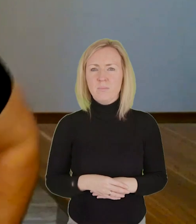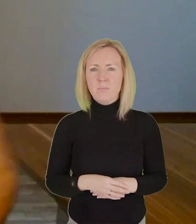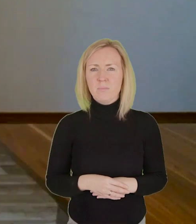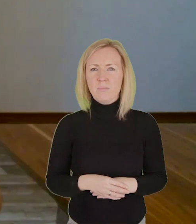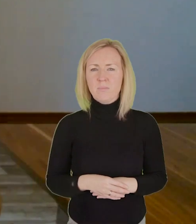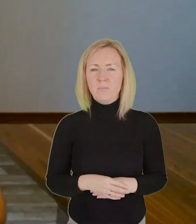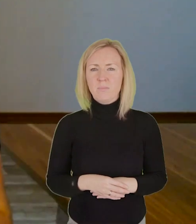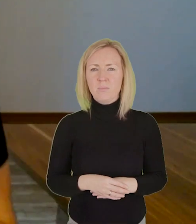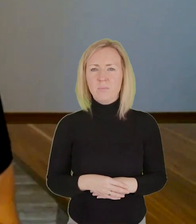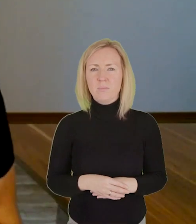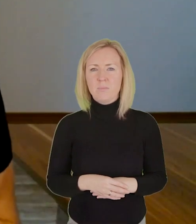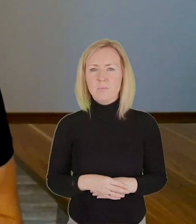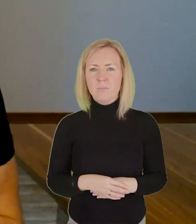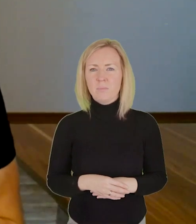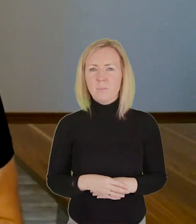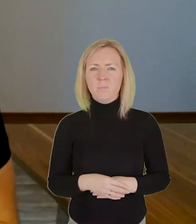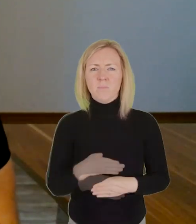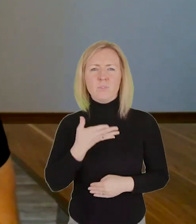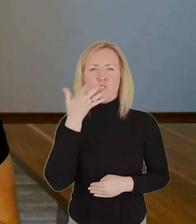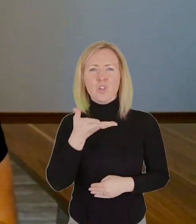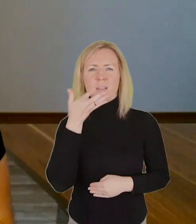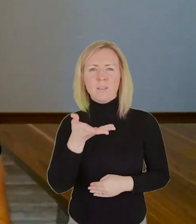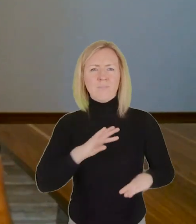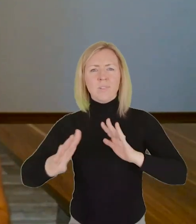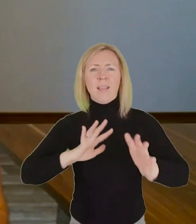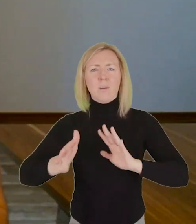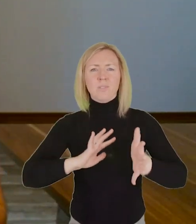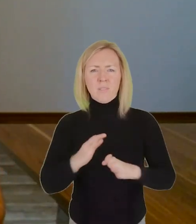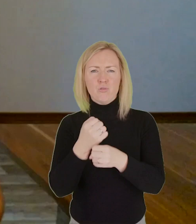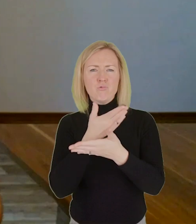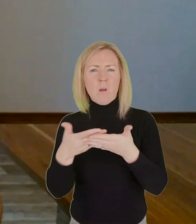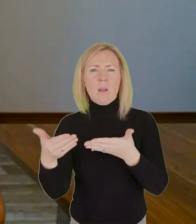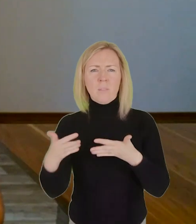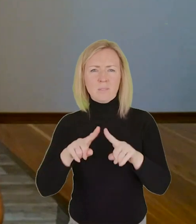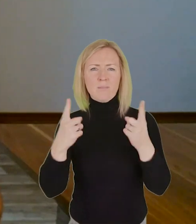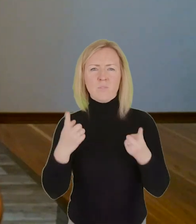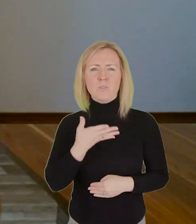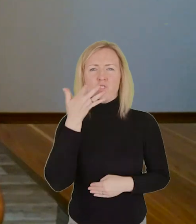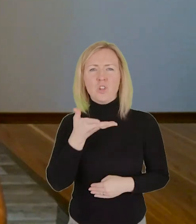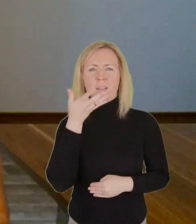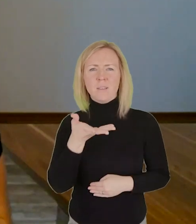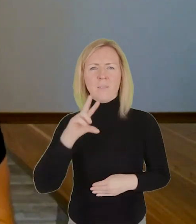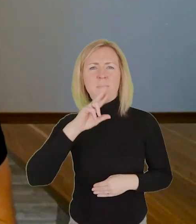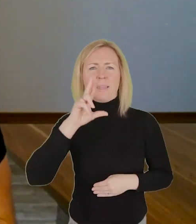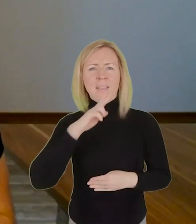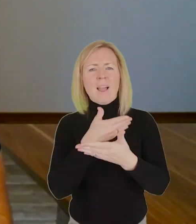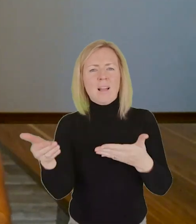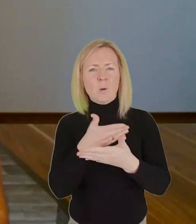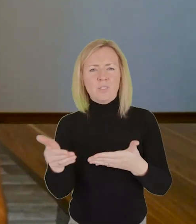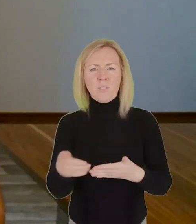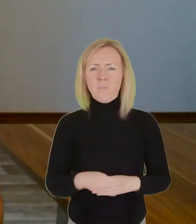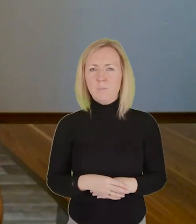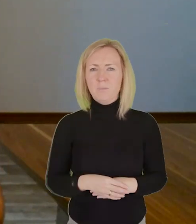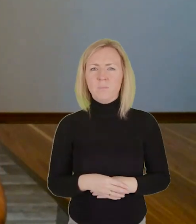wonder, at least for the Czech Sign Language, the grammar of the sign language is completely different from the normal spoken Czech language.